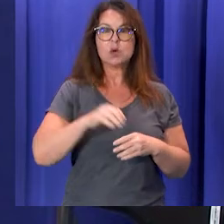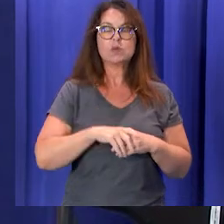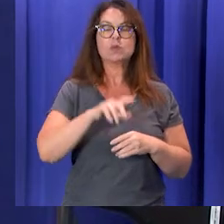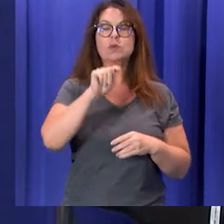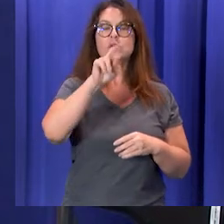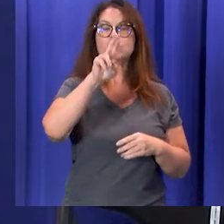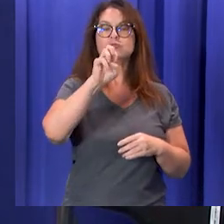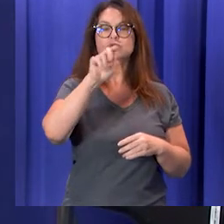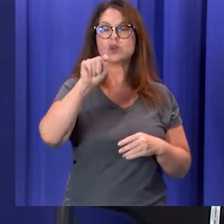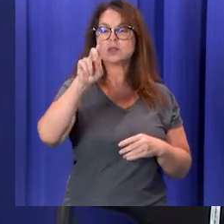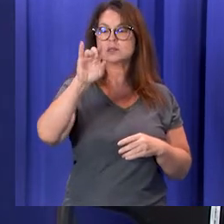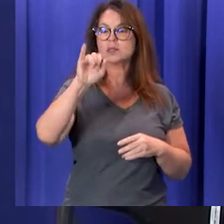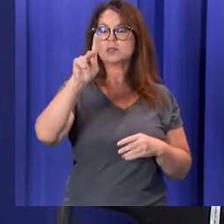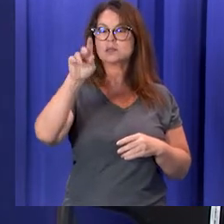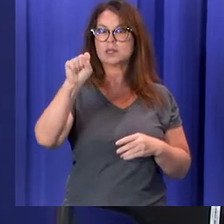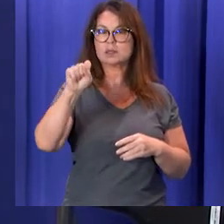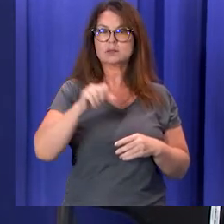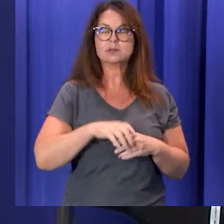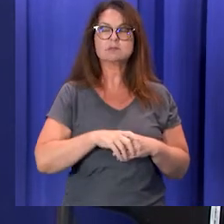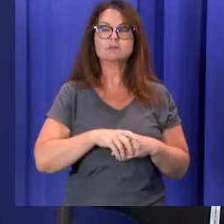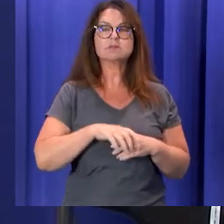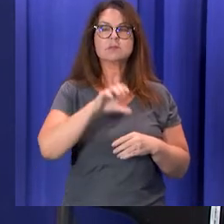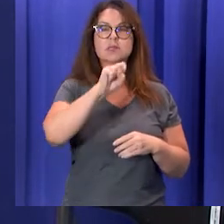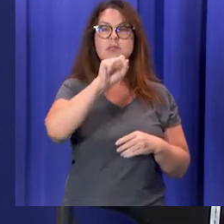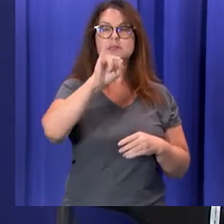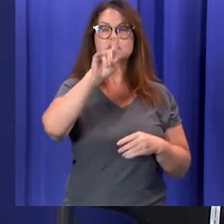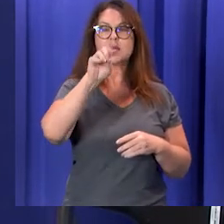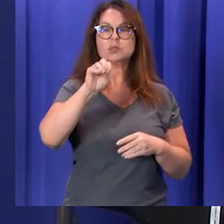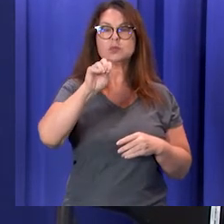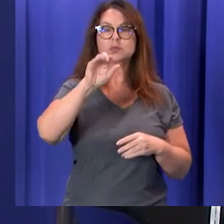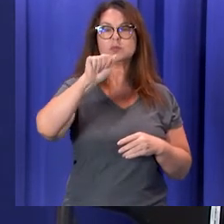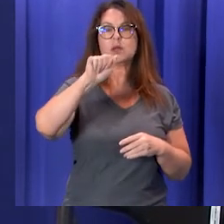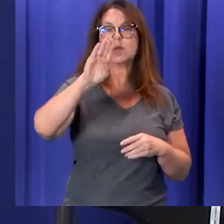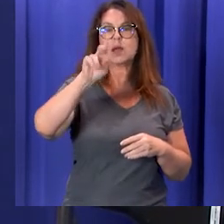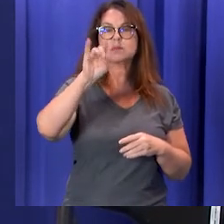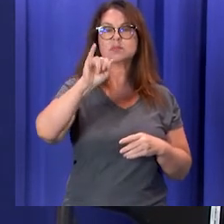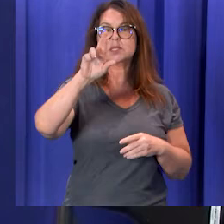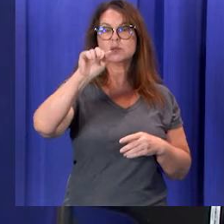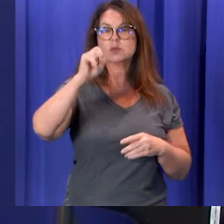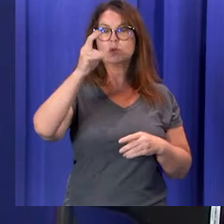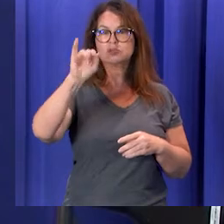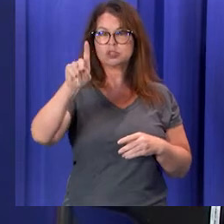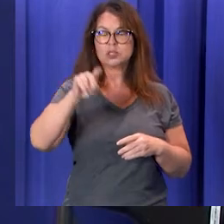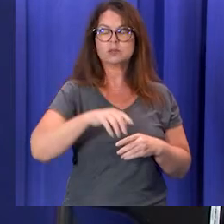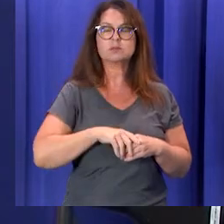Sadio Abdirashid, Hennepin County; Dawn Bly, Polk County;